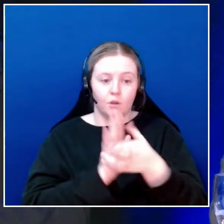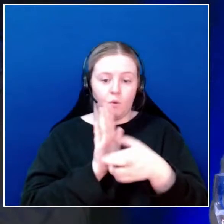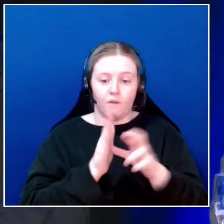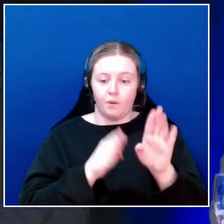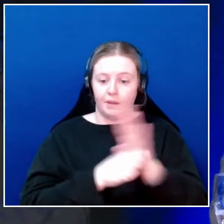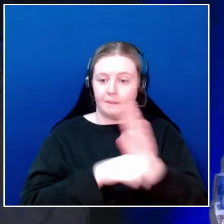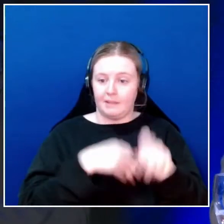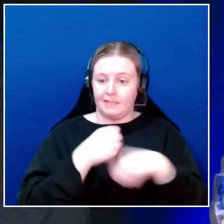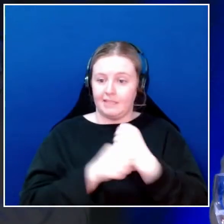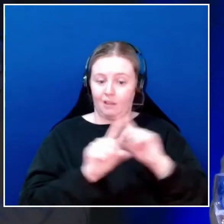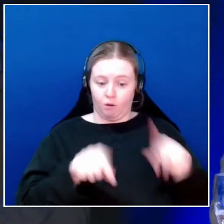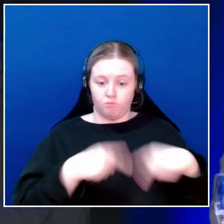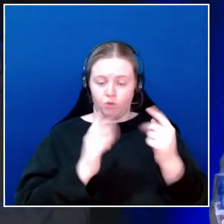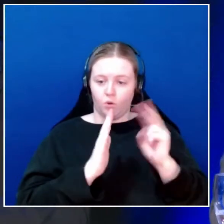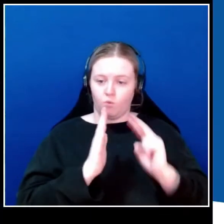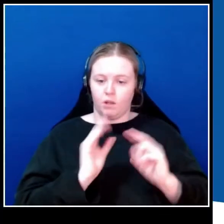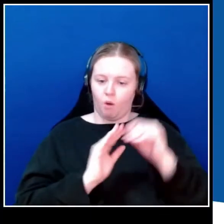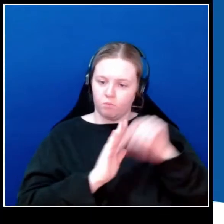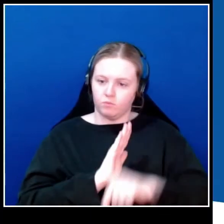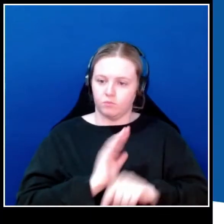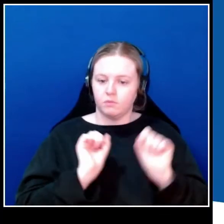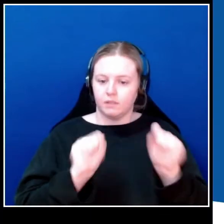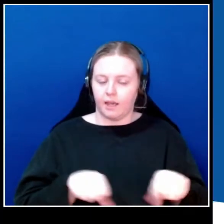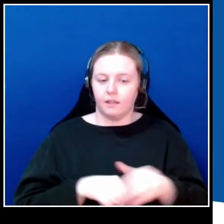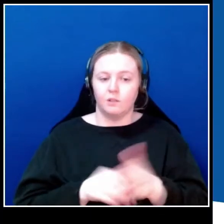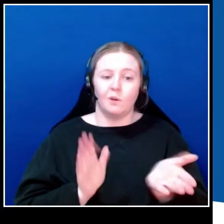Again, thank you for your interest in Marine Atlantic.